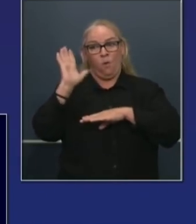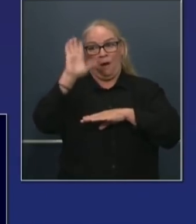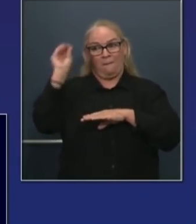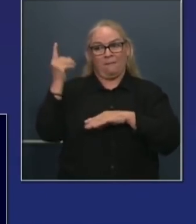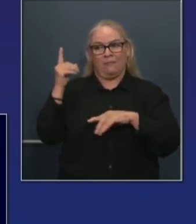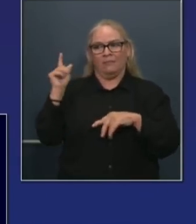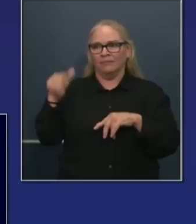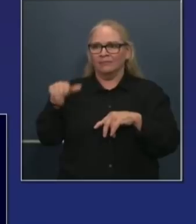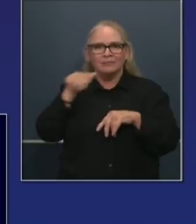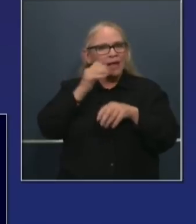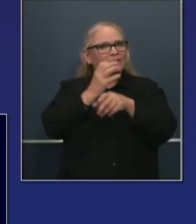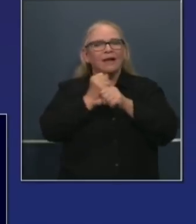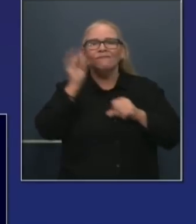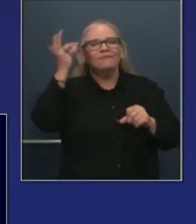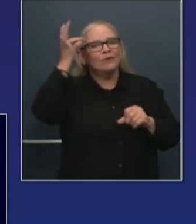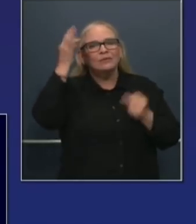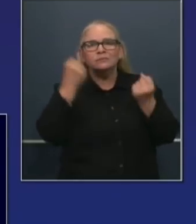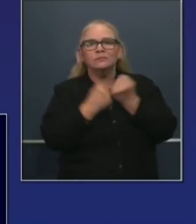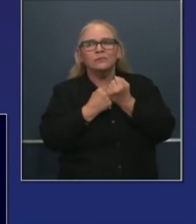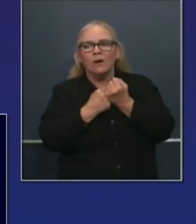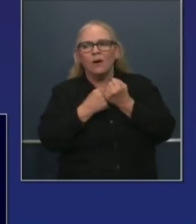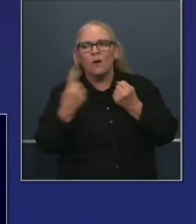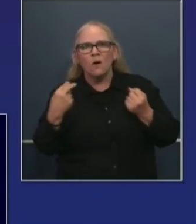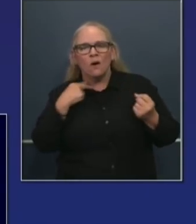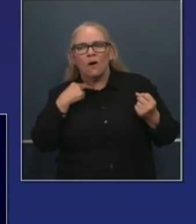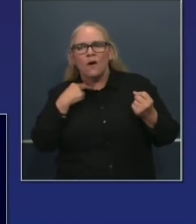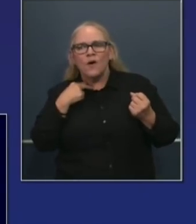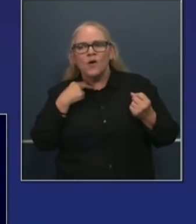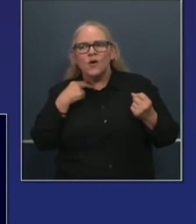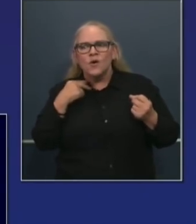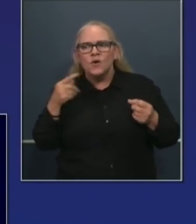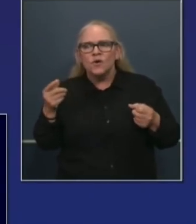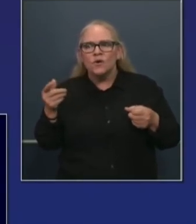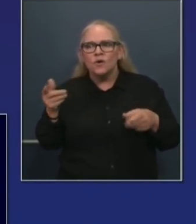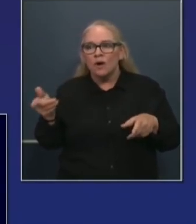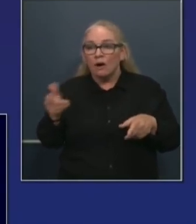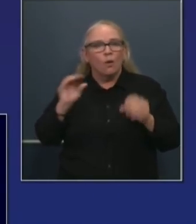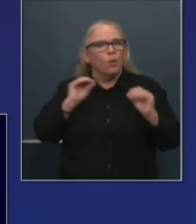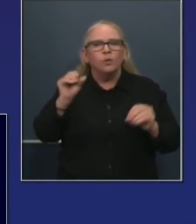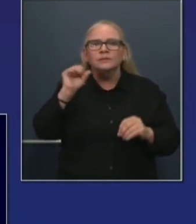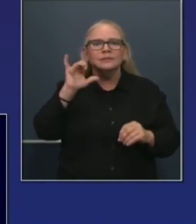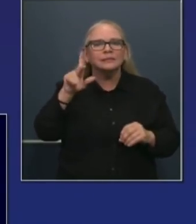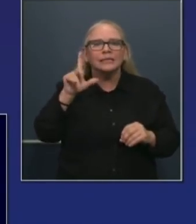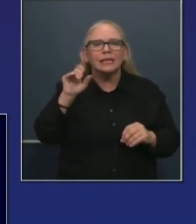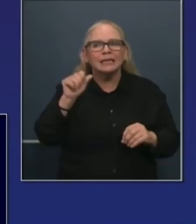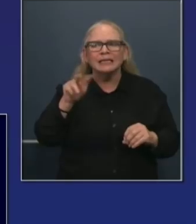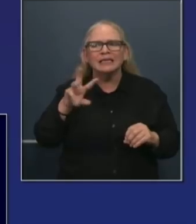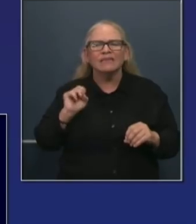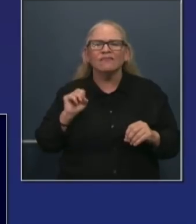AND EMPLOYERS 500 EMPLOYEES OR MORE WERE NOT INCLUDED IN THE FEDERAL SUPPORTS. THAT'S A GAP IN THE SICK LEAVE